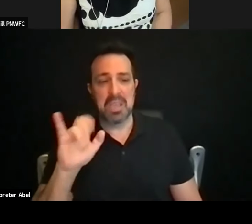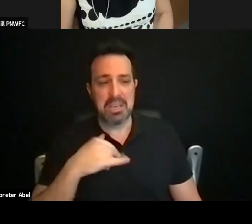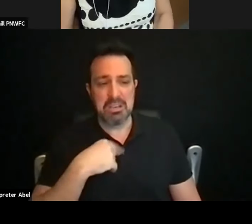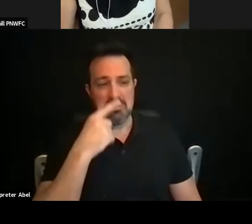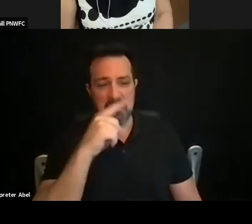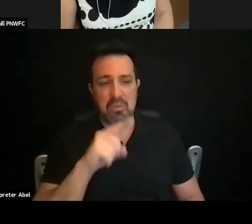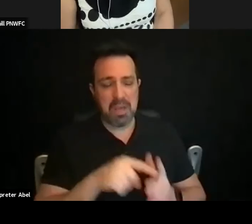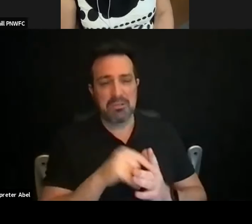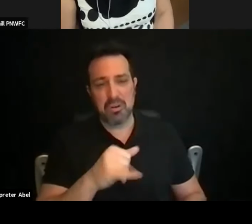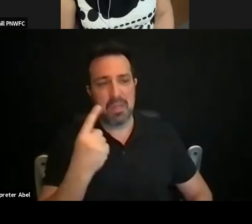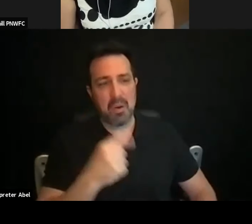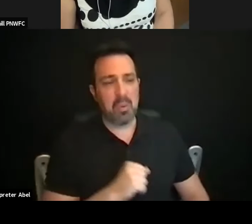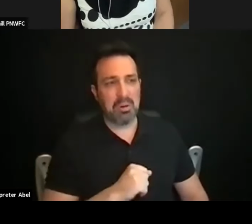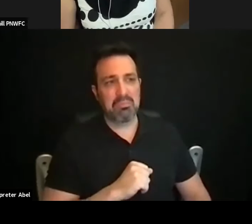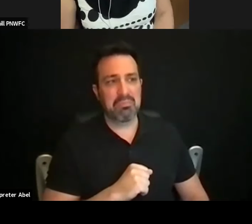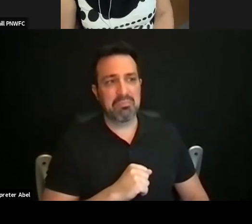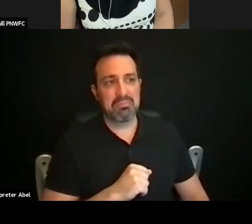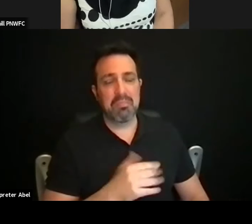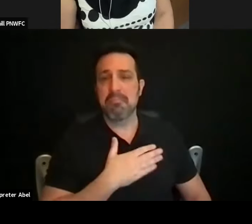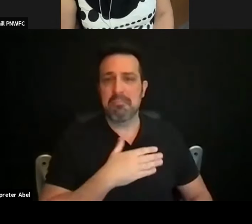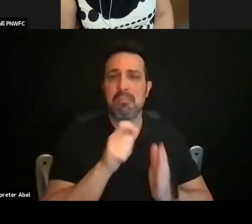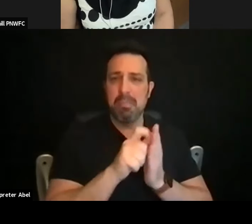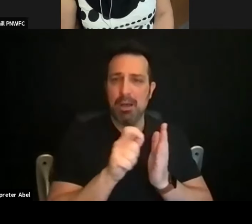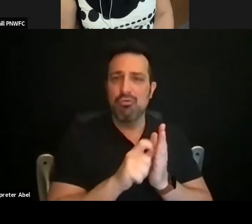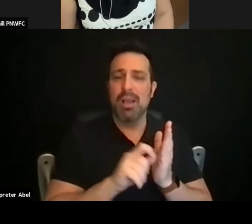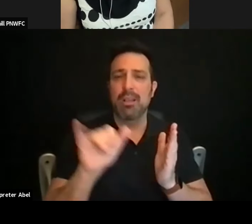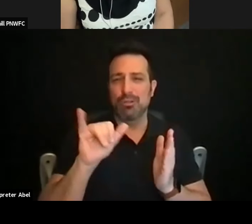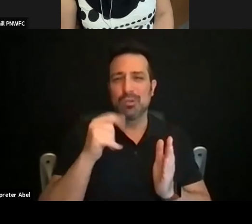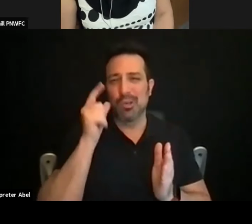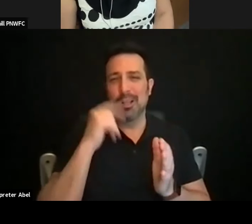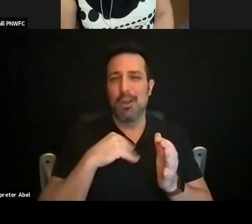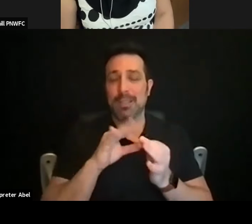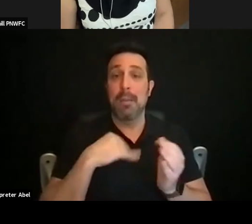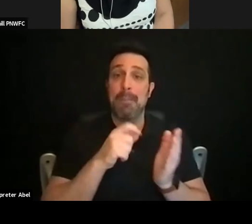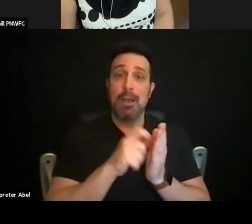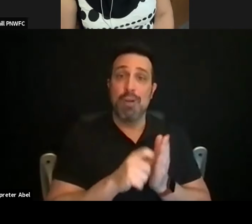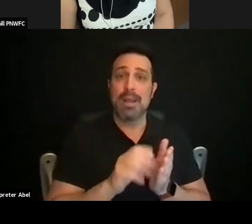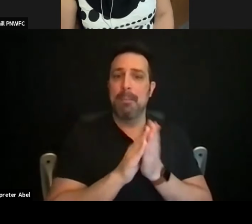personality type or specific skills? >> I don't mind starting with